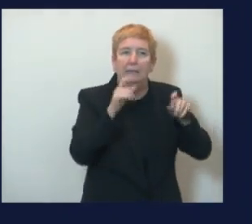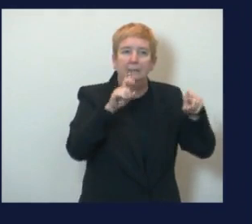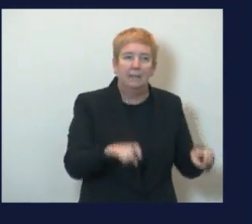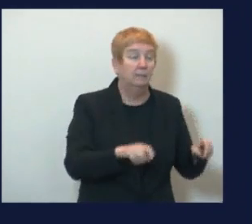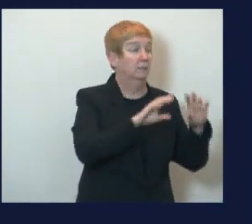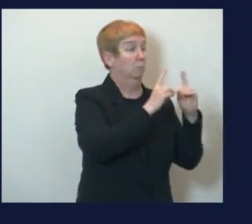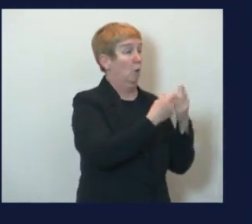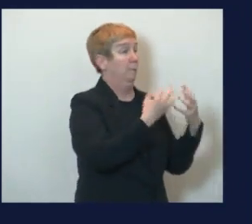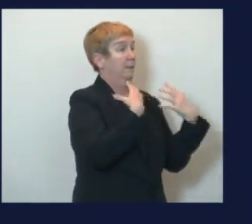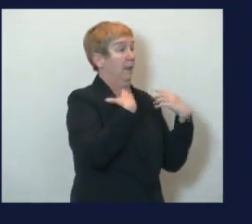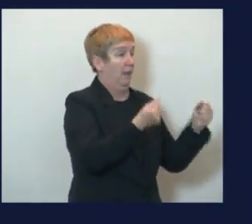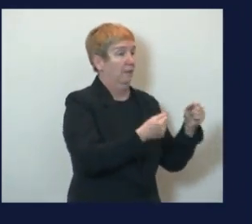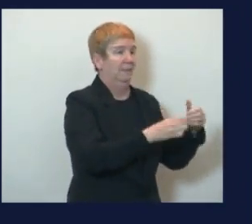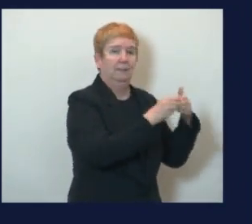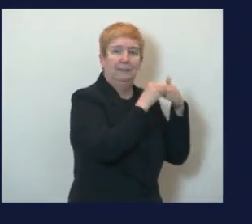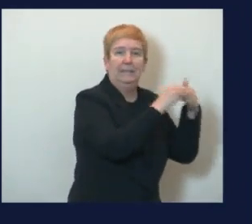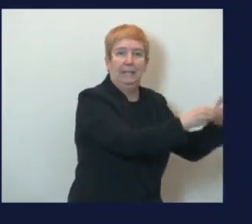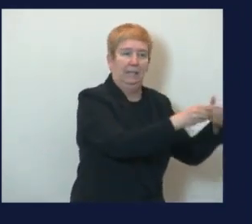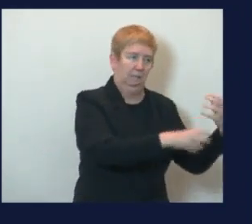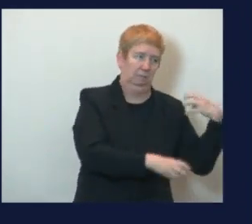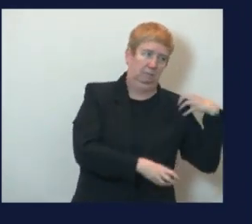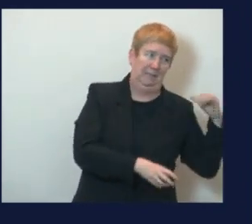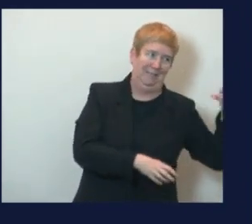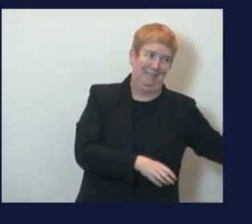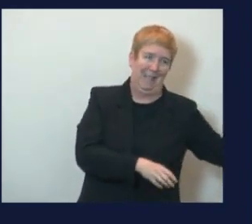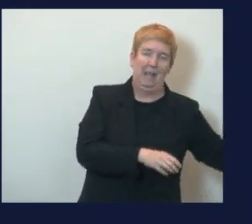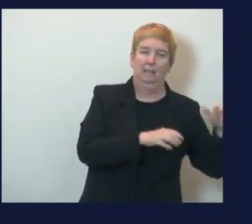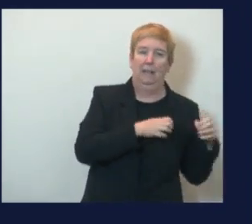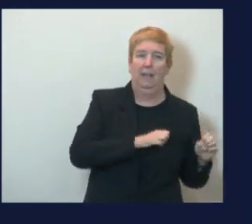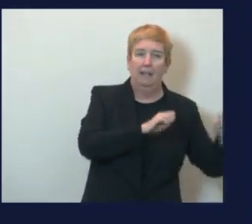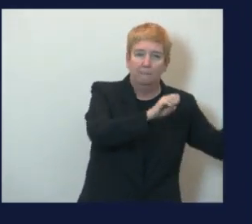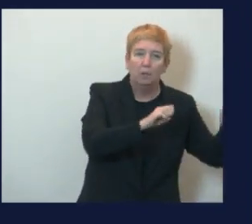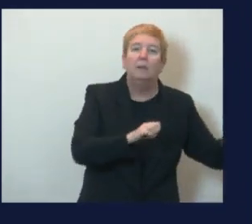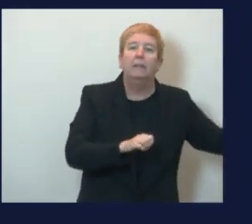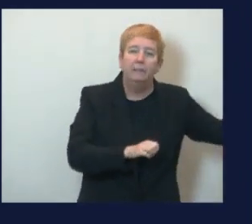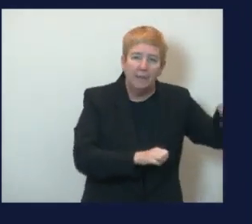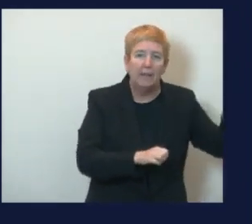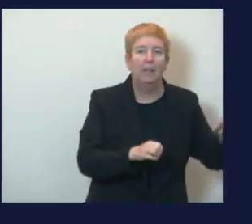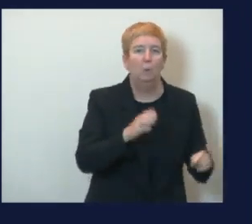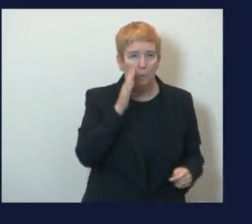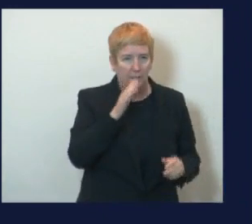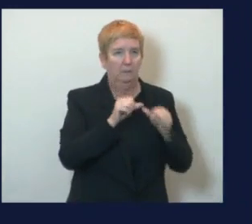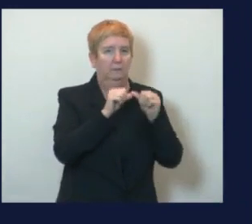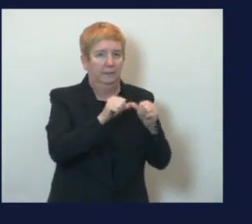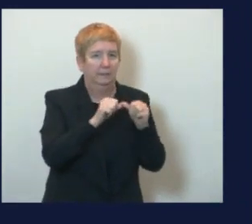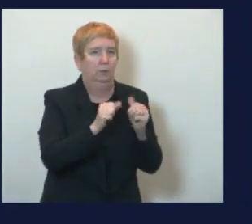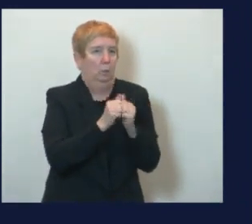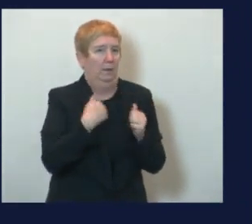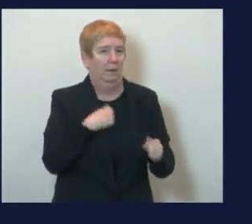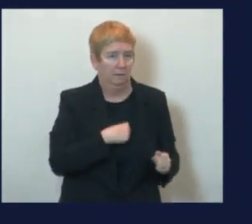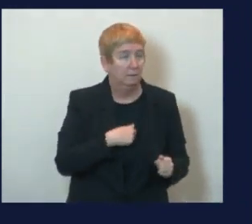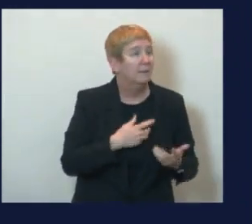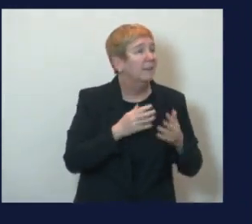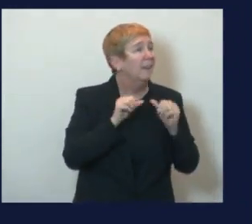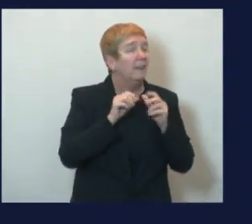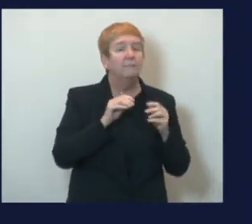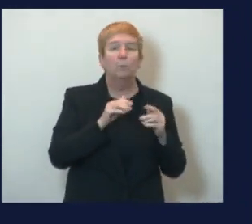WE HAVE A LOT OF PARTNERS DOING TESTING NOW ACTUAL TESTING AND RUNNING THE BUT THE DEPARTMENT OF HEALTH IS LEADING THAT EFFORT.